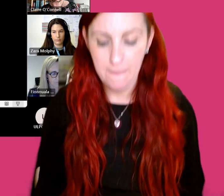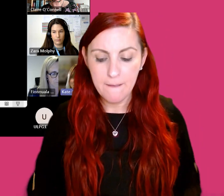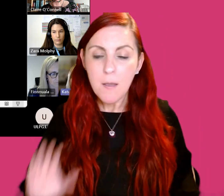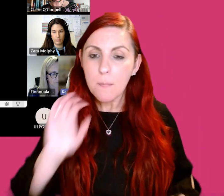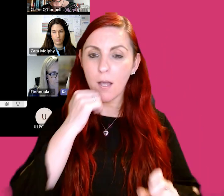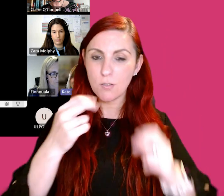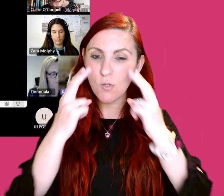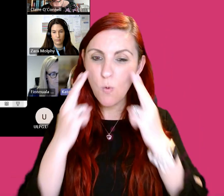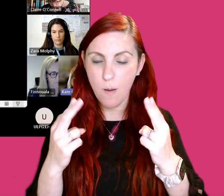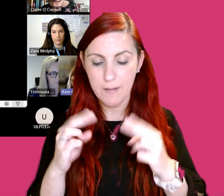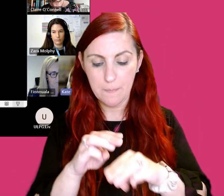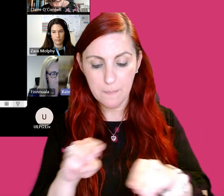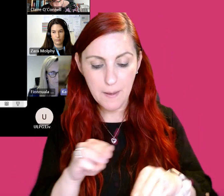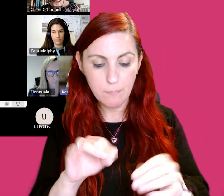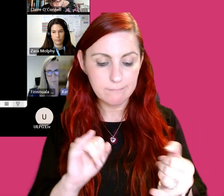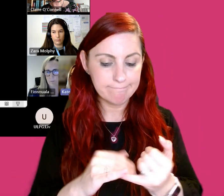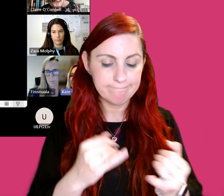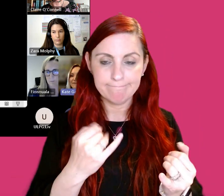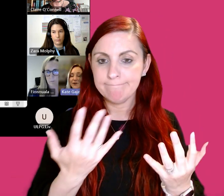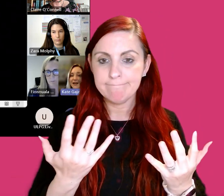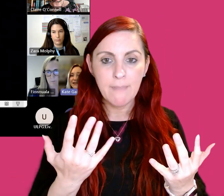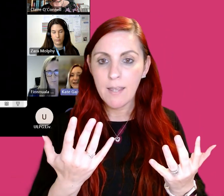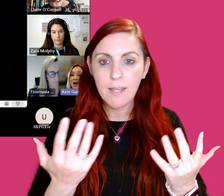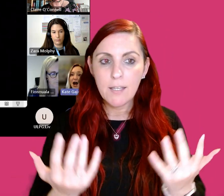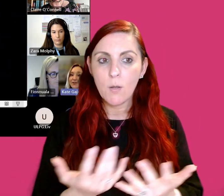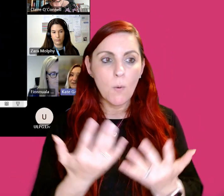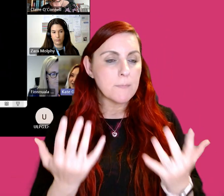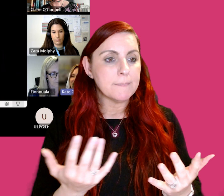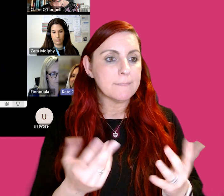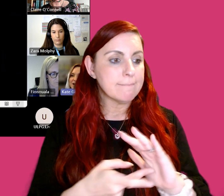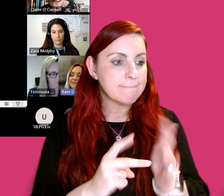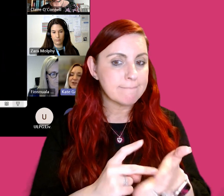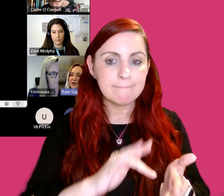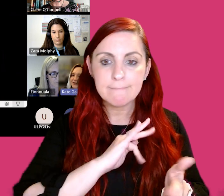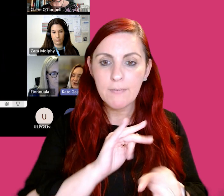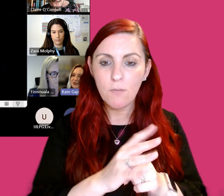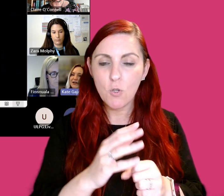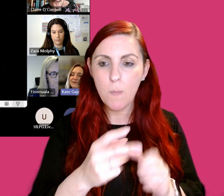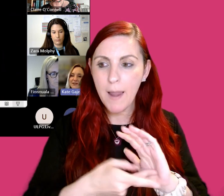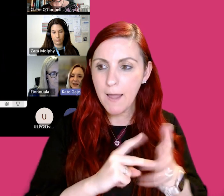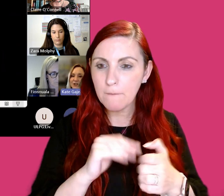uh you blame yourself as well for uh for any adverse outcomes or if your sugar levels are